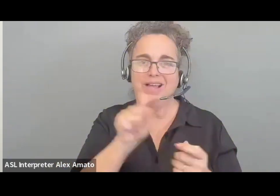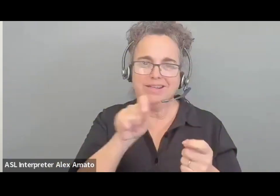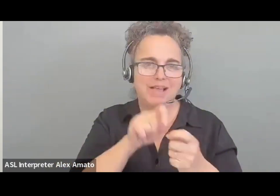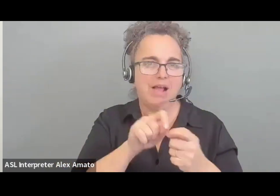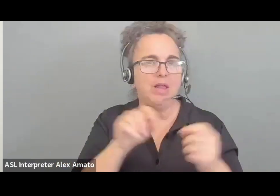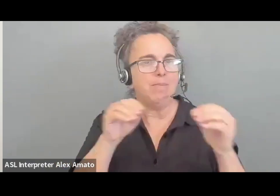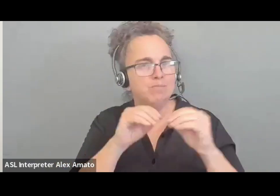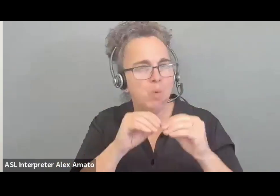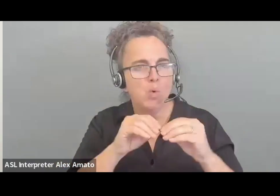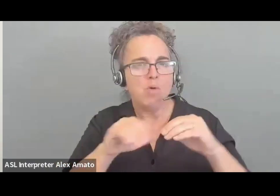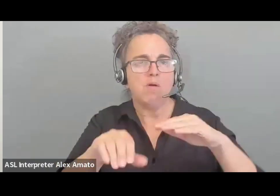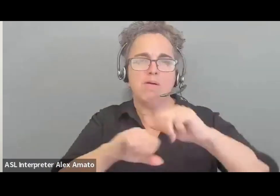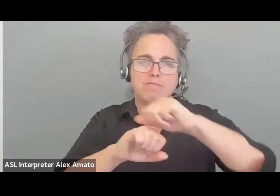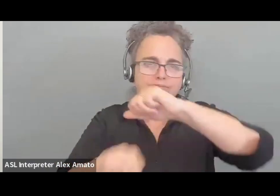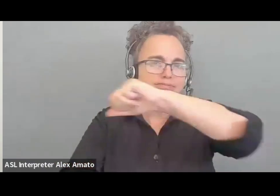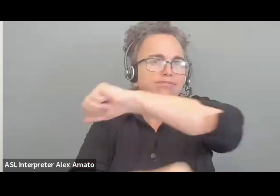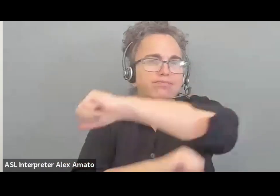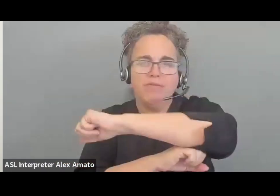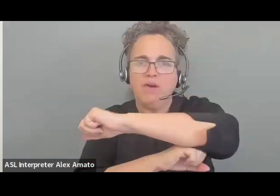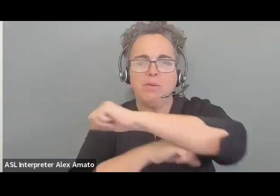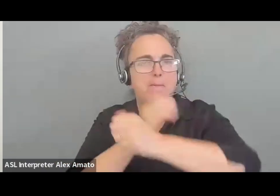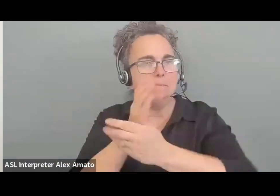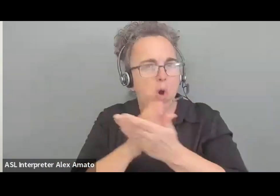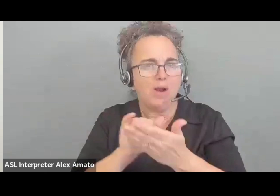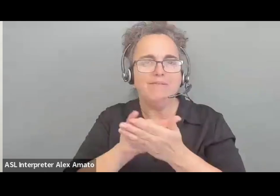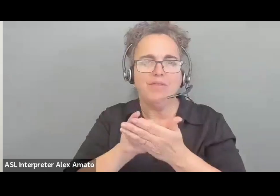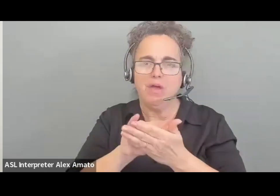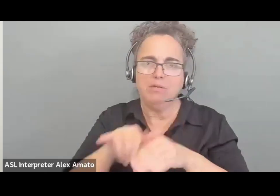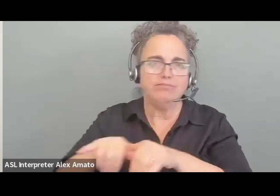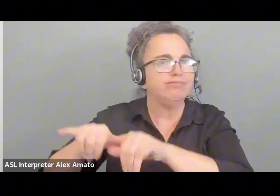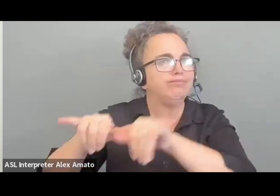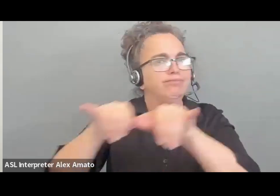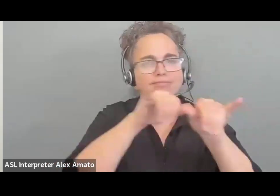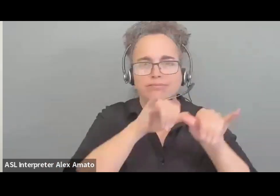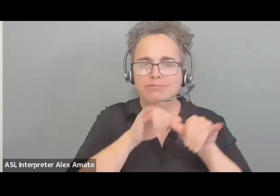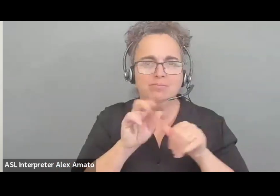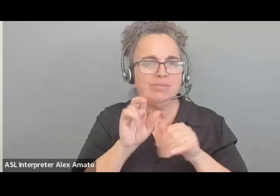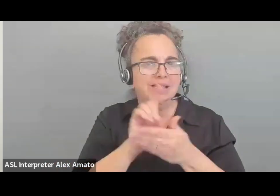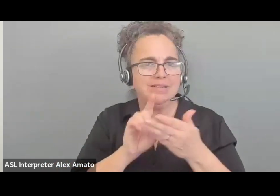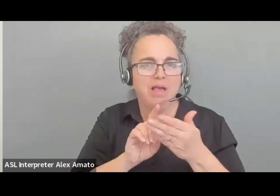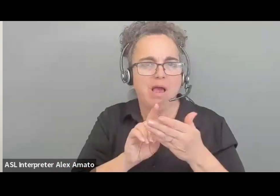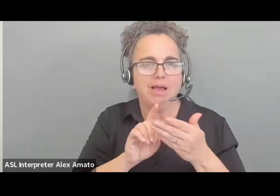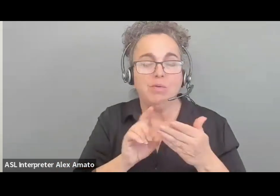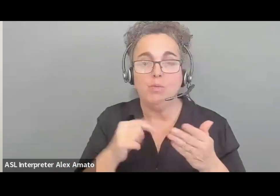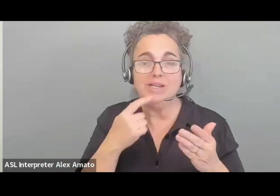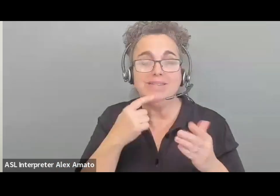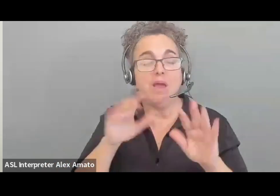of a fundamental universal design in these functions of how are we saying, okay, if somebody doesn't have